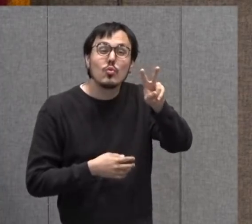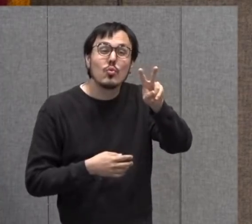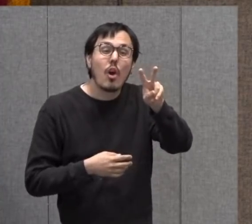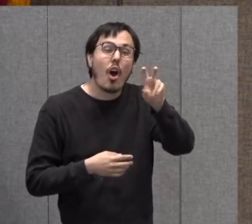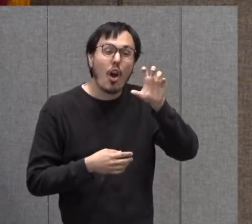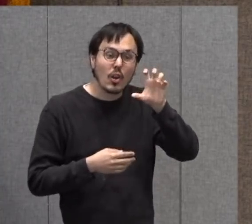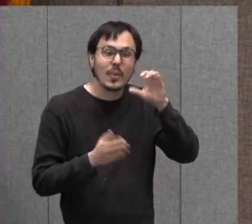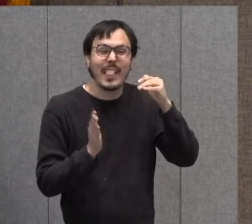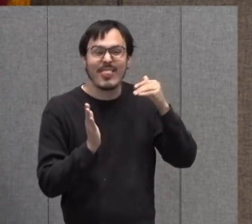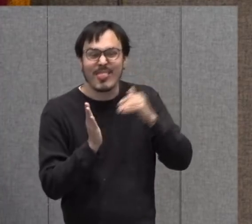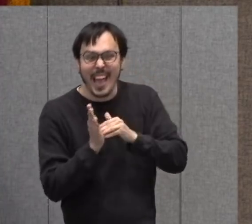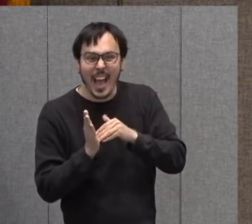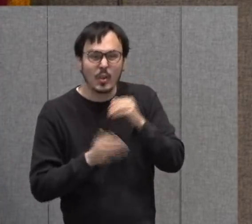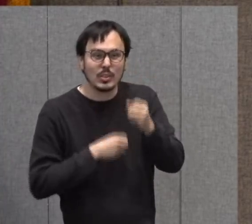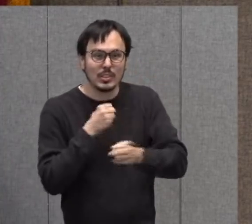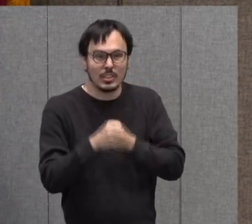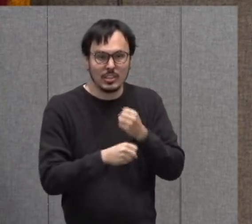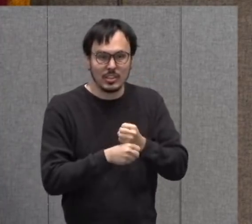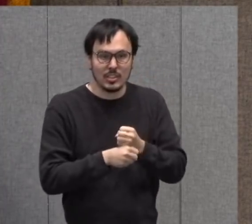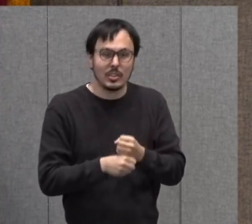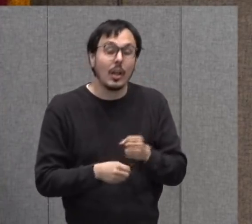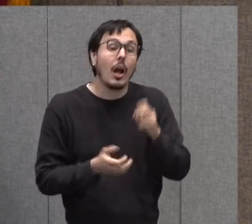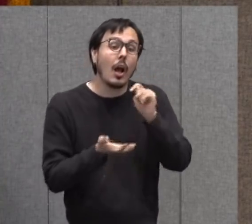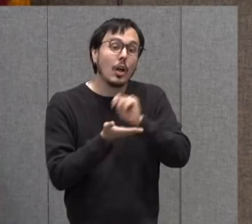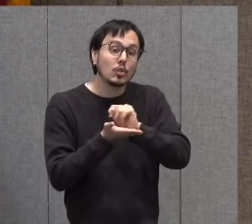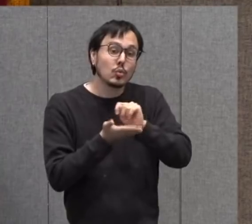And if you put a trillion goldfish in a goldfish bowl,